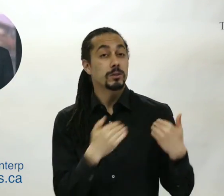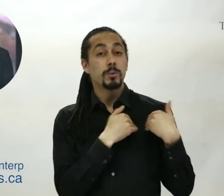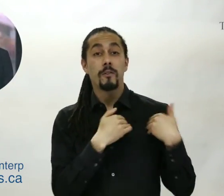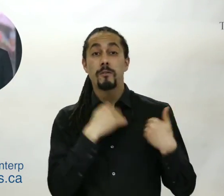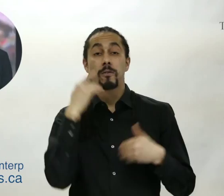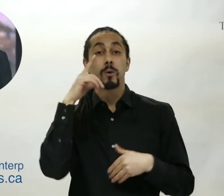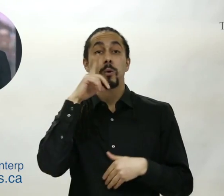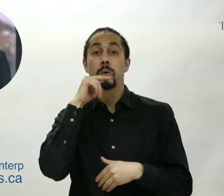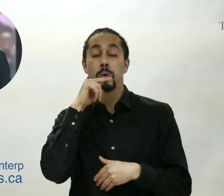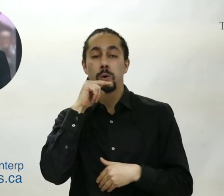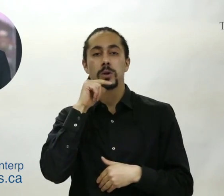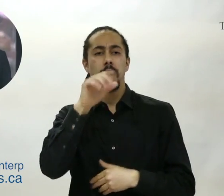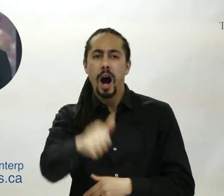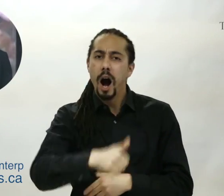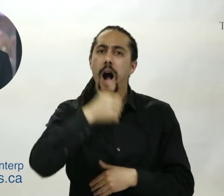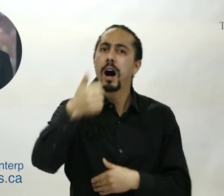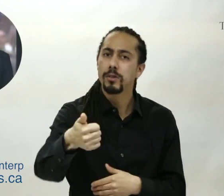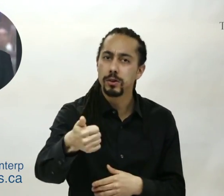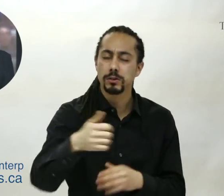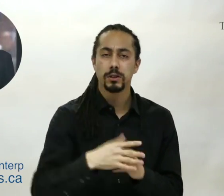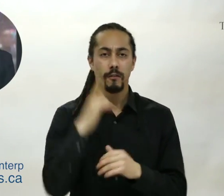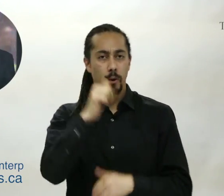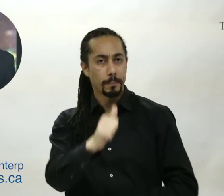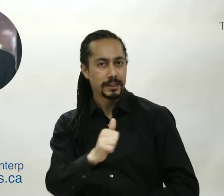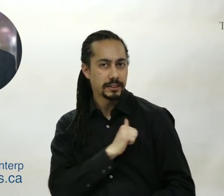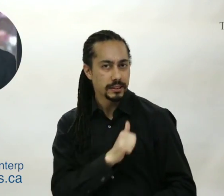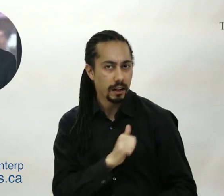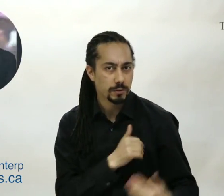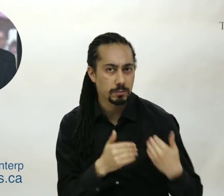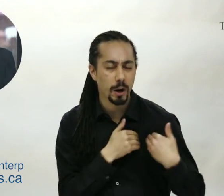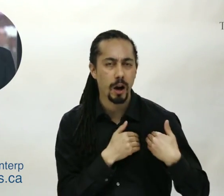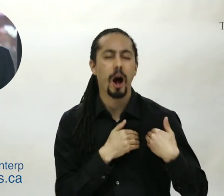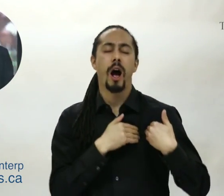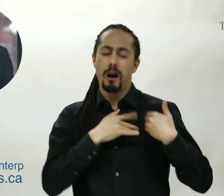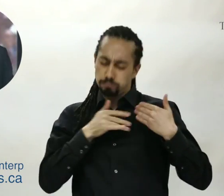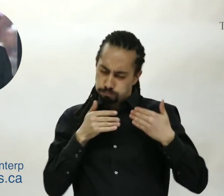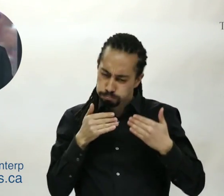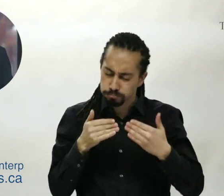and it set me on an improbable journey that finds me here today.